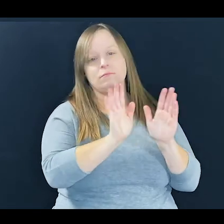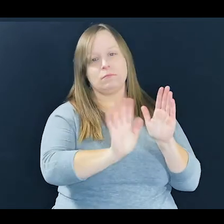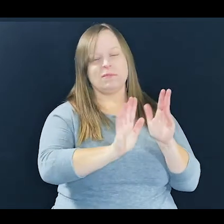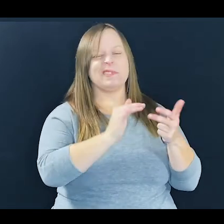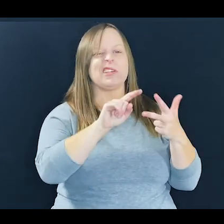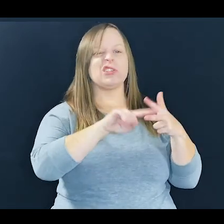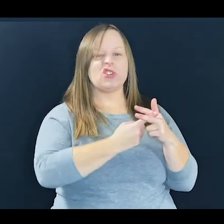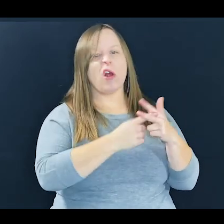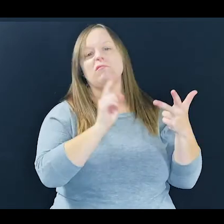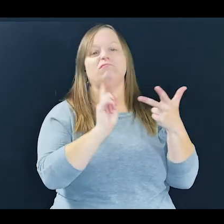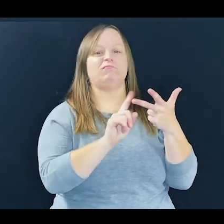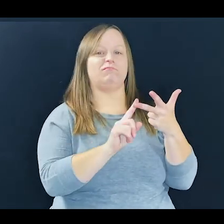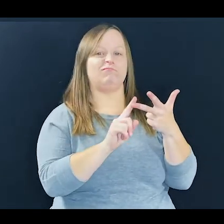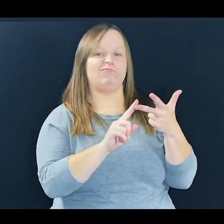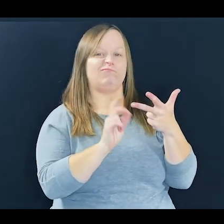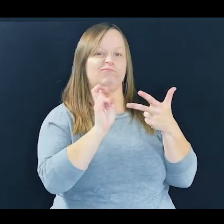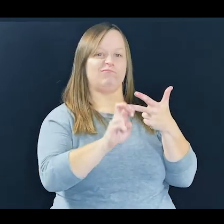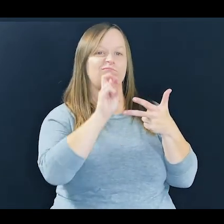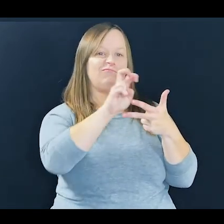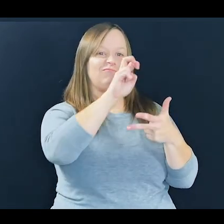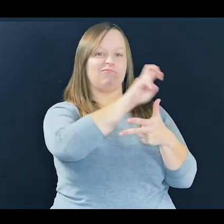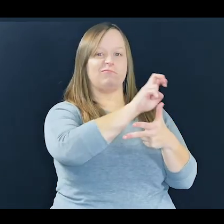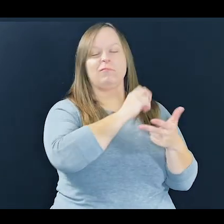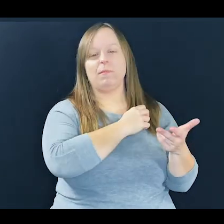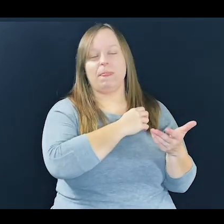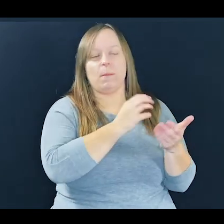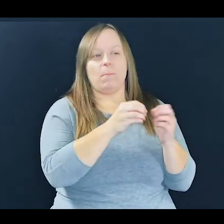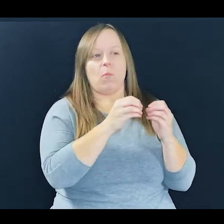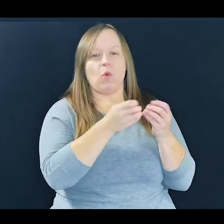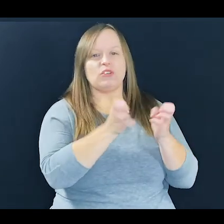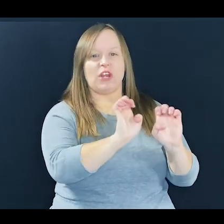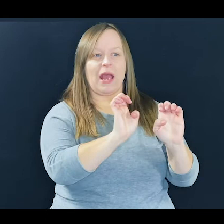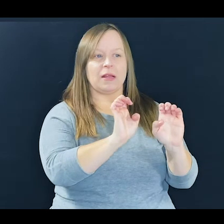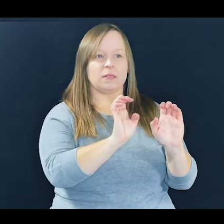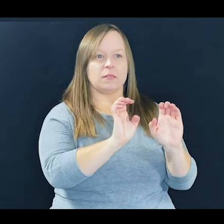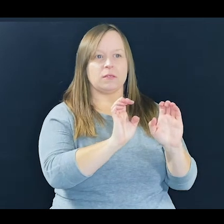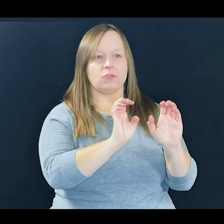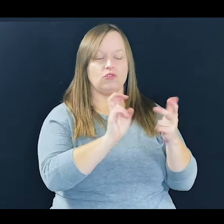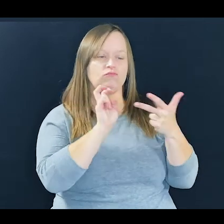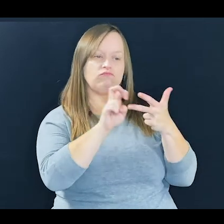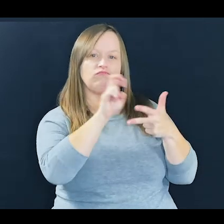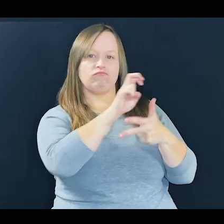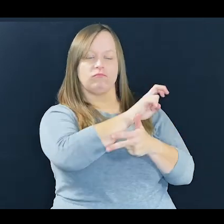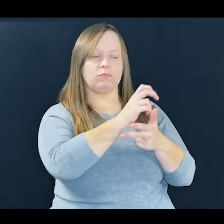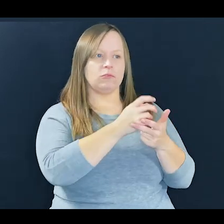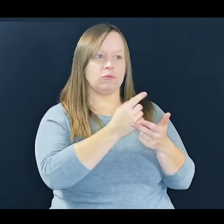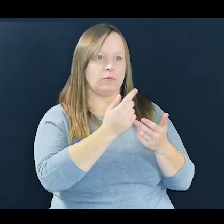that by starting at the lower level, you have more chances to grow up the ladder.